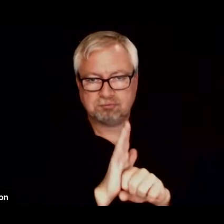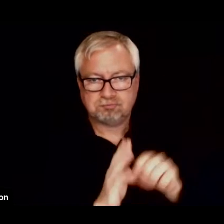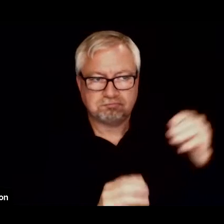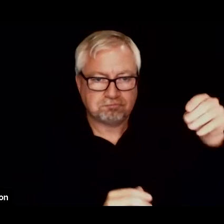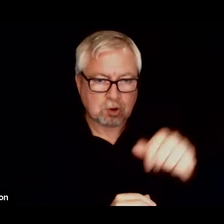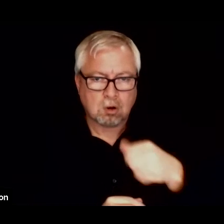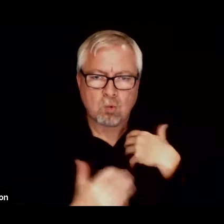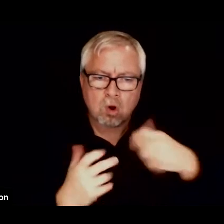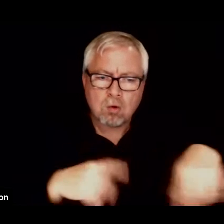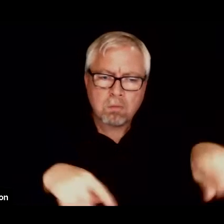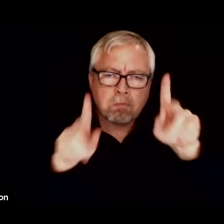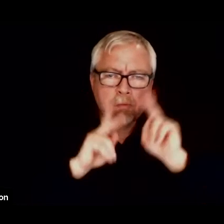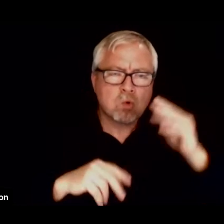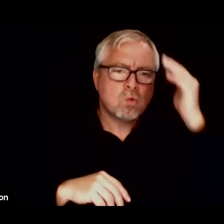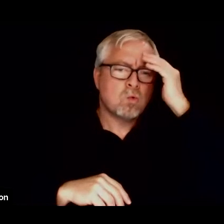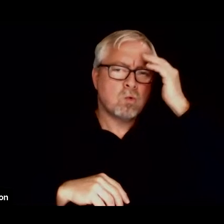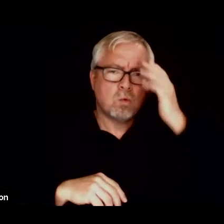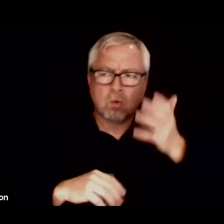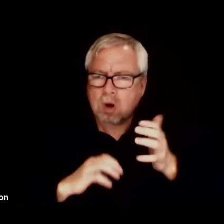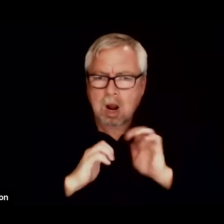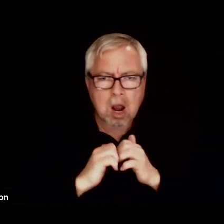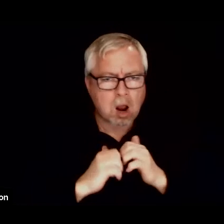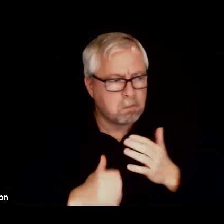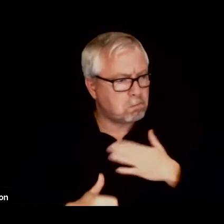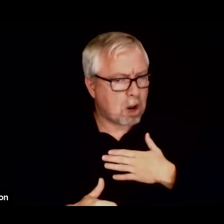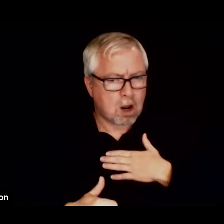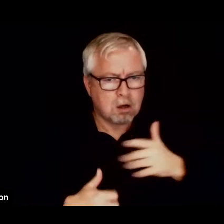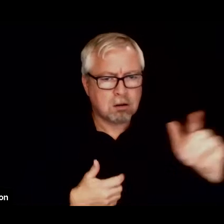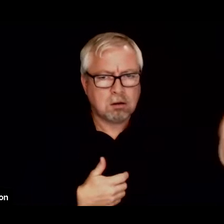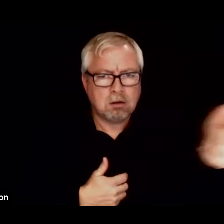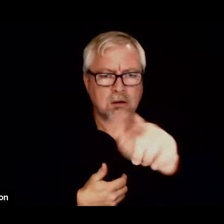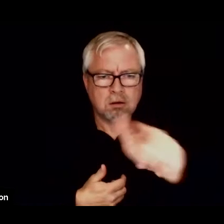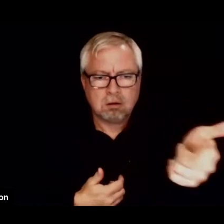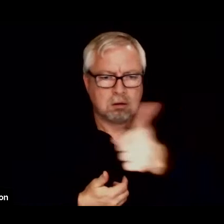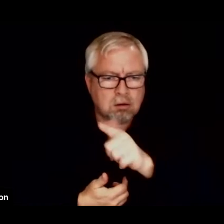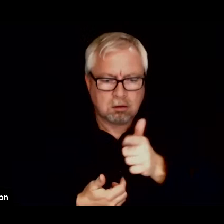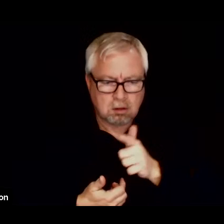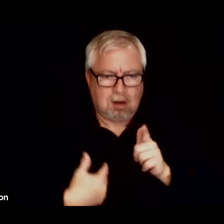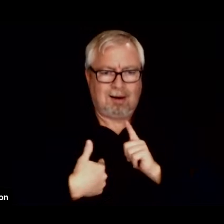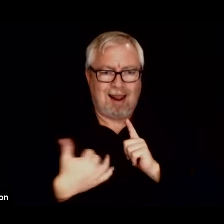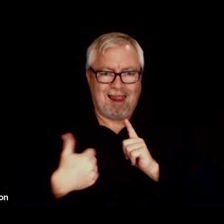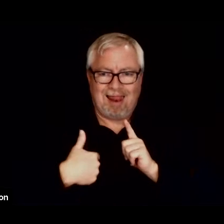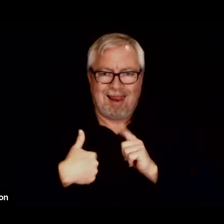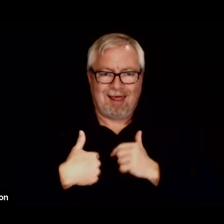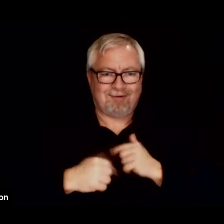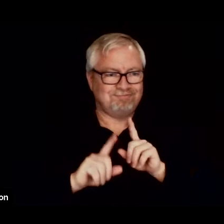what do they need to do to sign up for it so to speak and the basic answer as we've said is